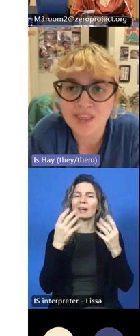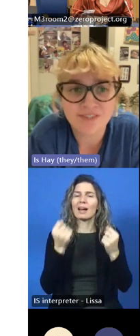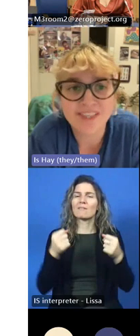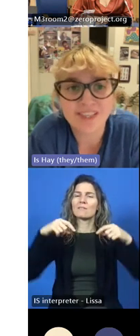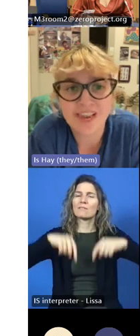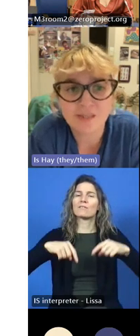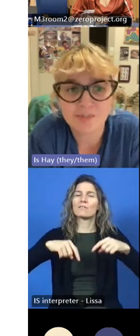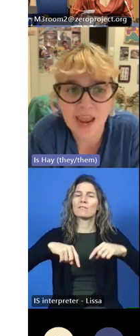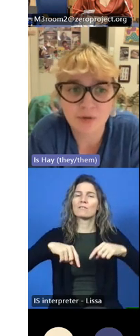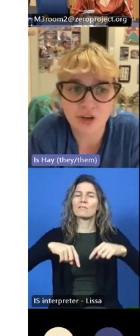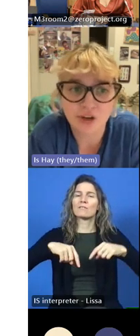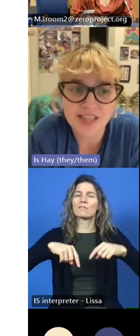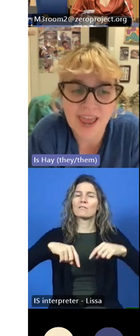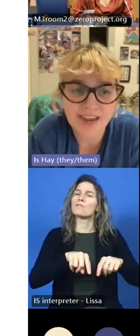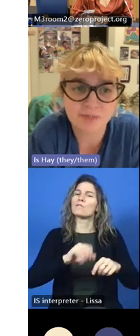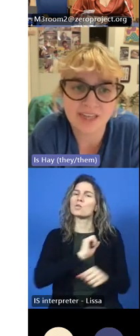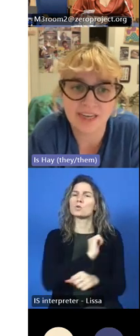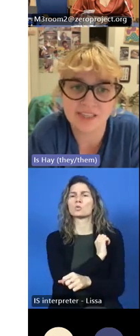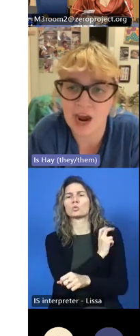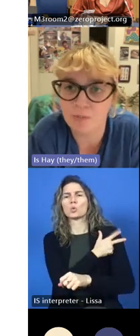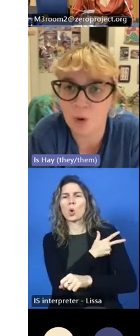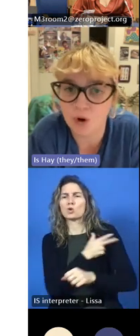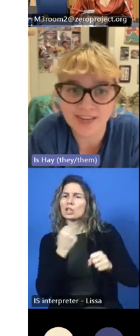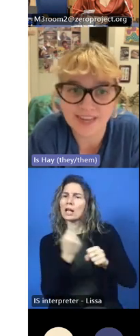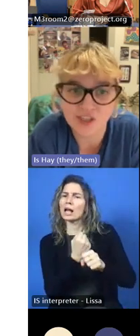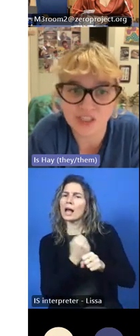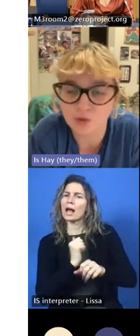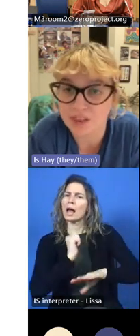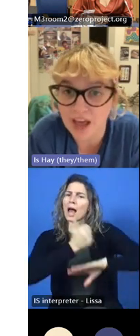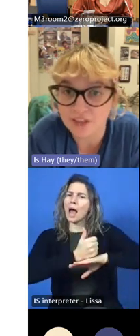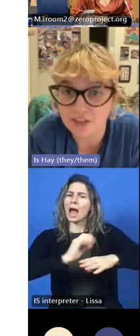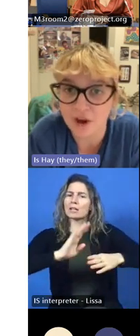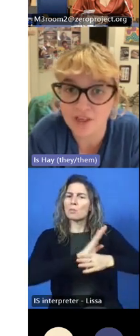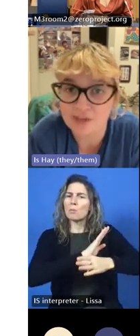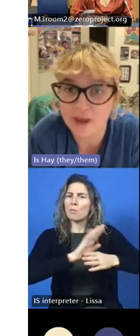With our facilitators being able to use their expertise to help organisations with our work